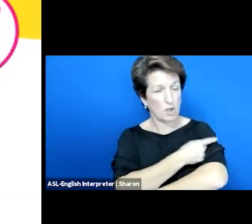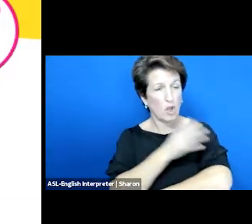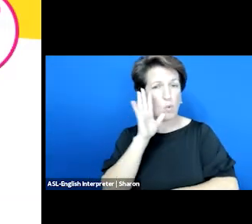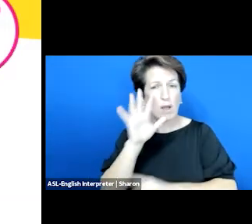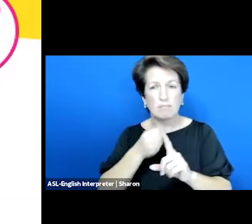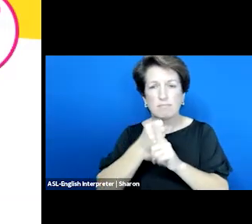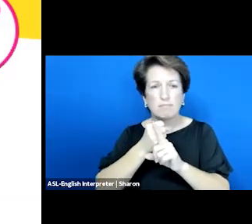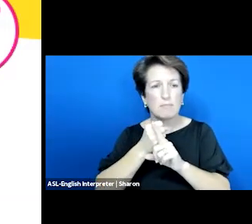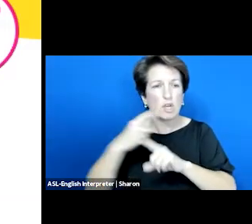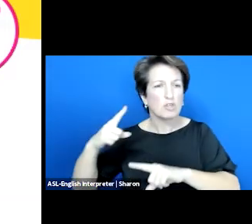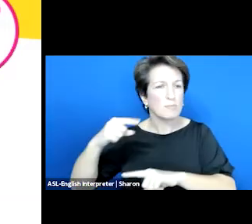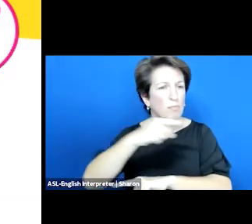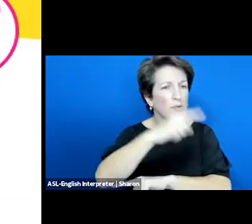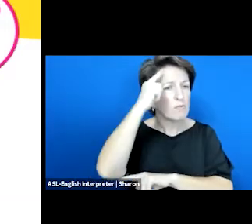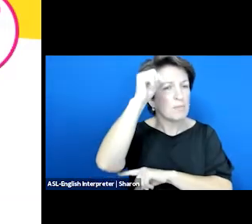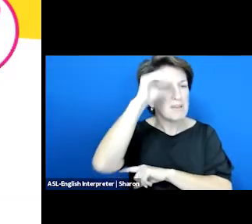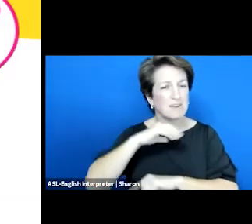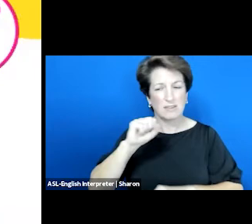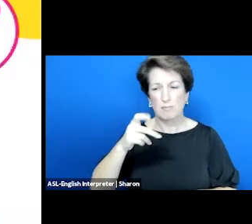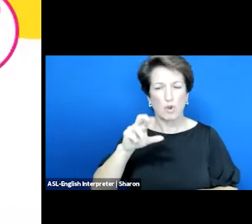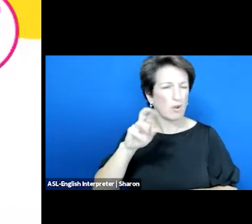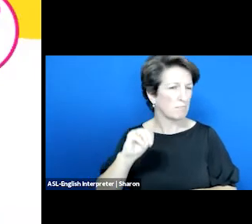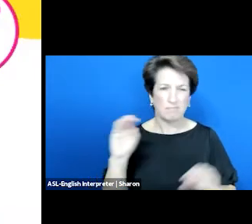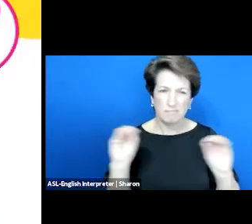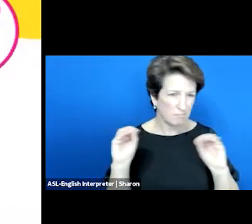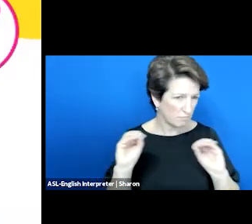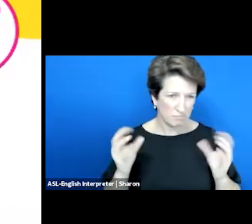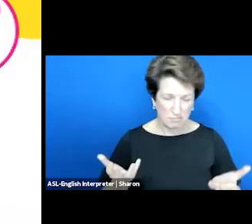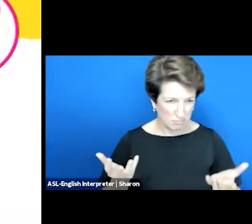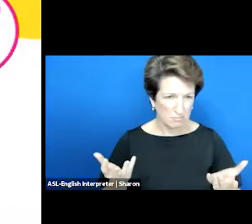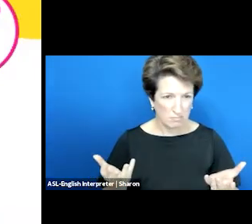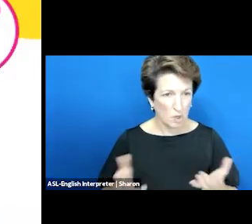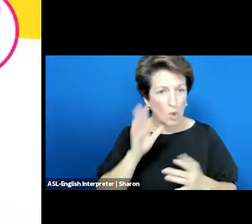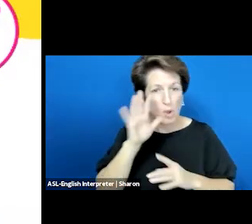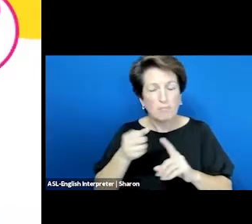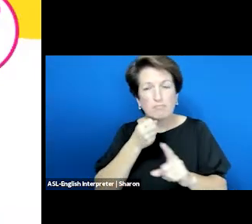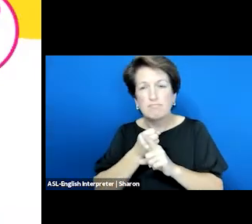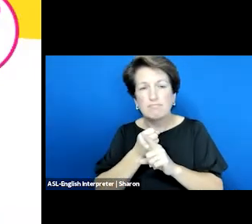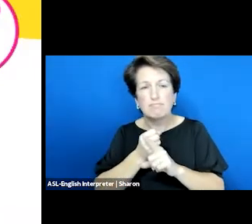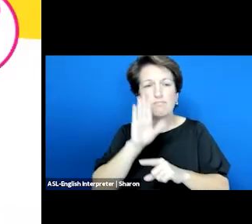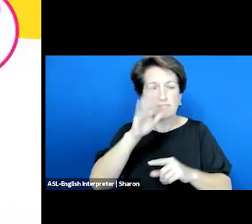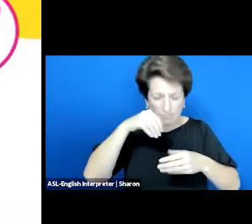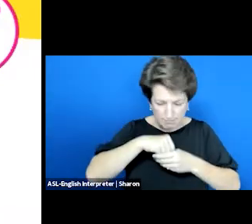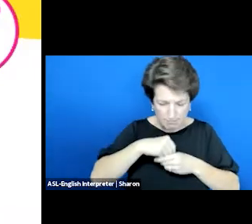a year of research on this vaccine across the entire